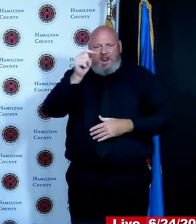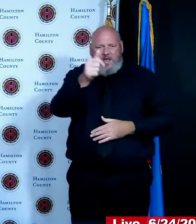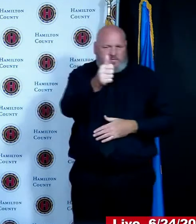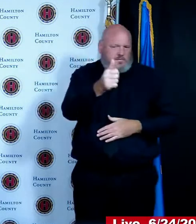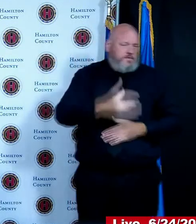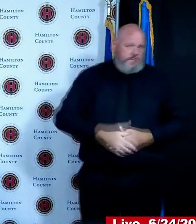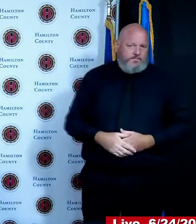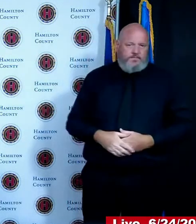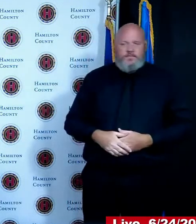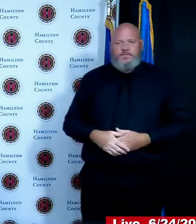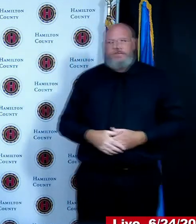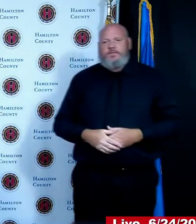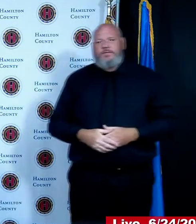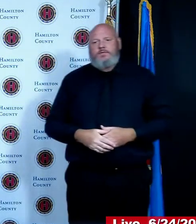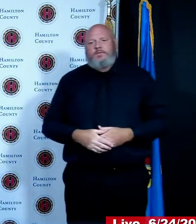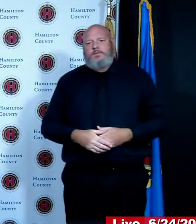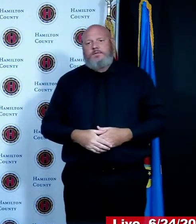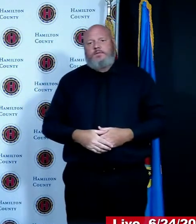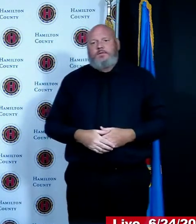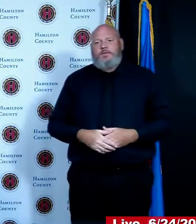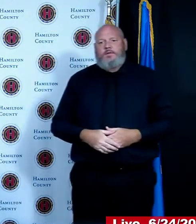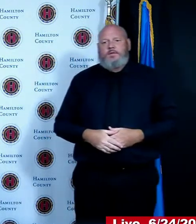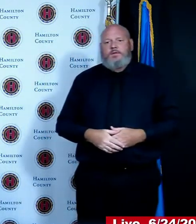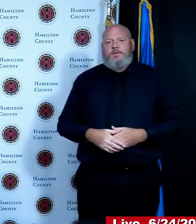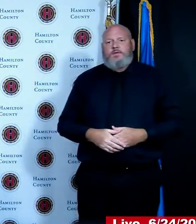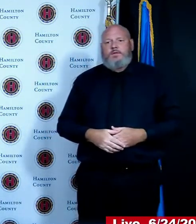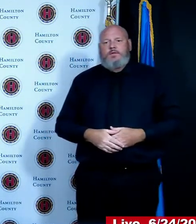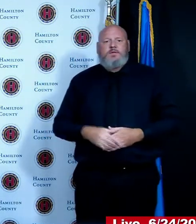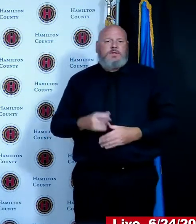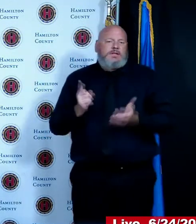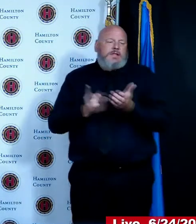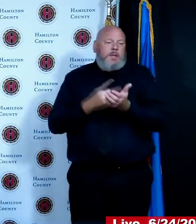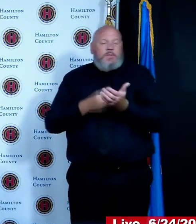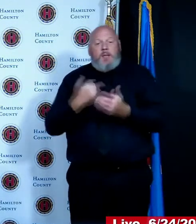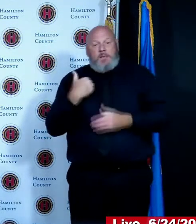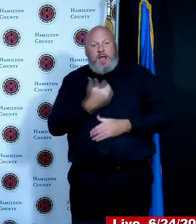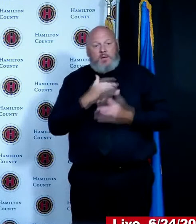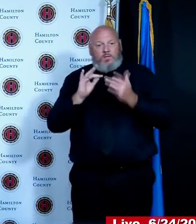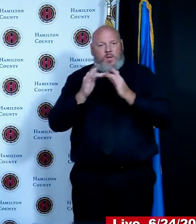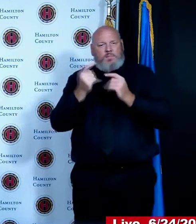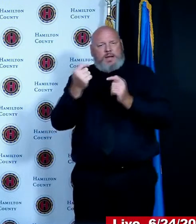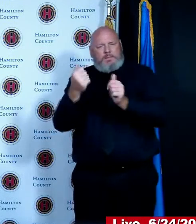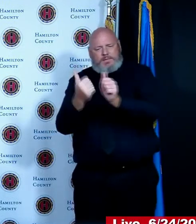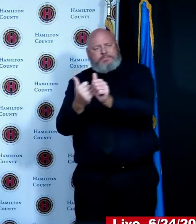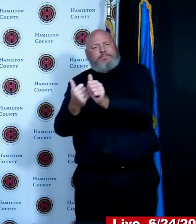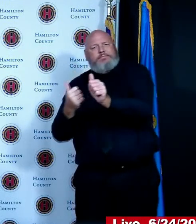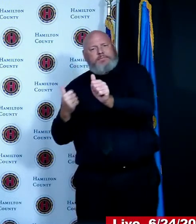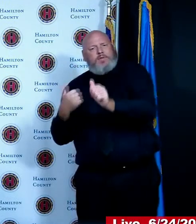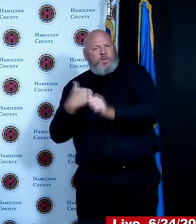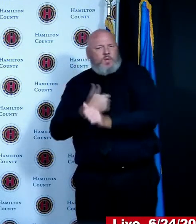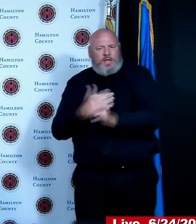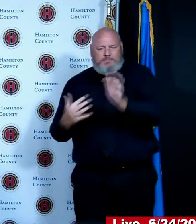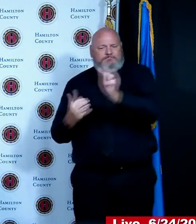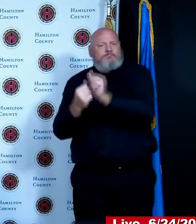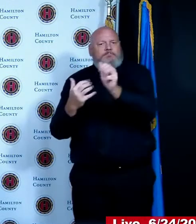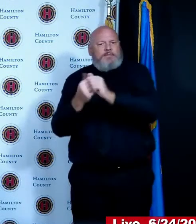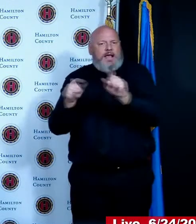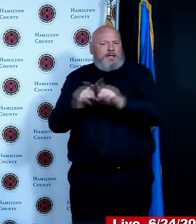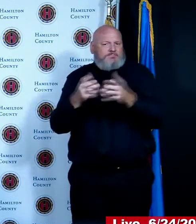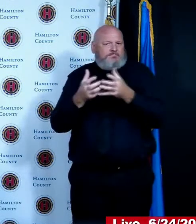accurate and you're good to go once you get there so you can easily find that on the county website so those are already there